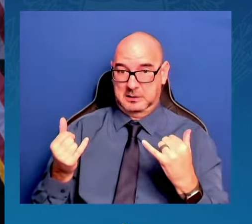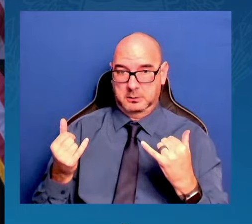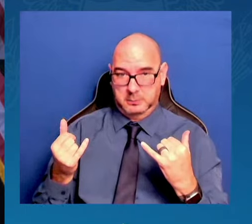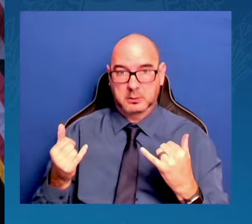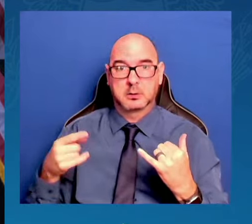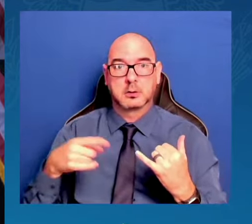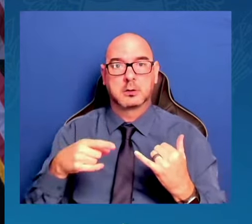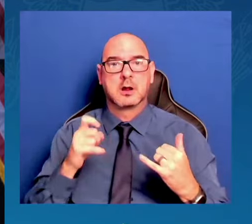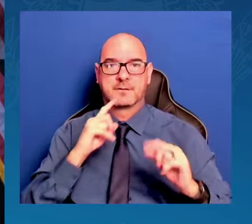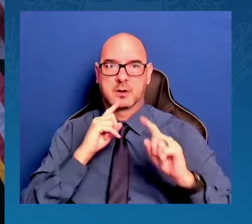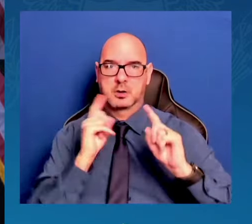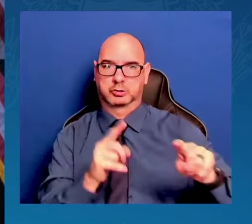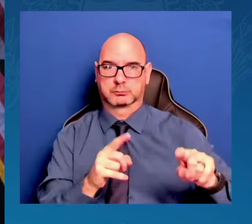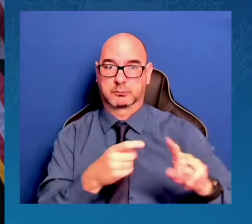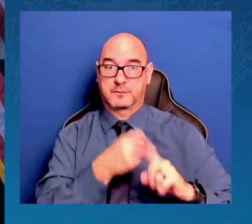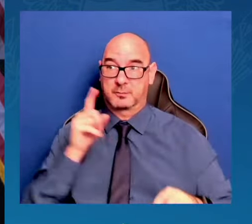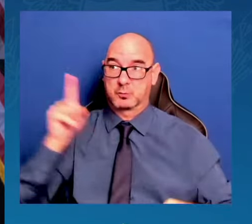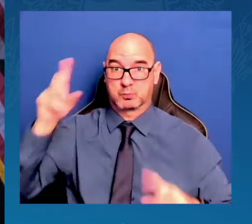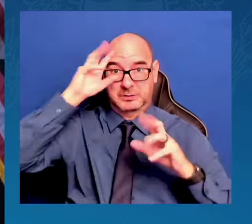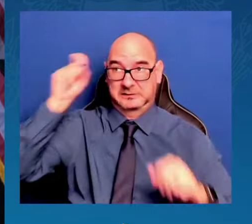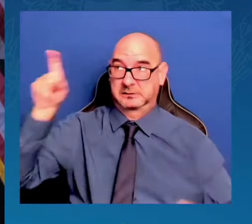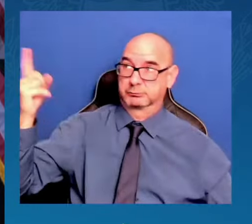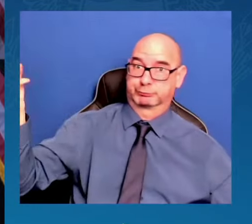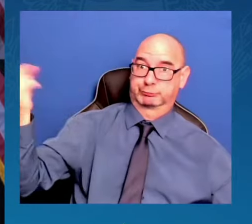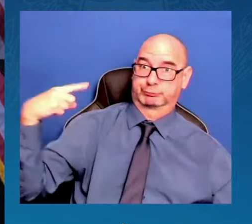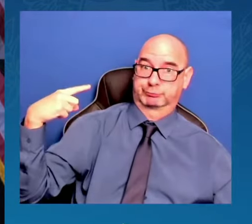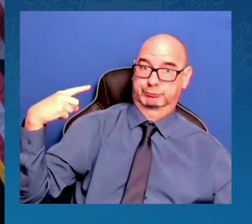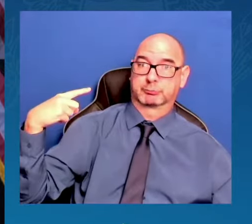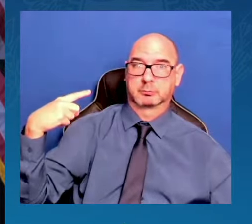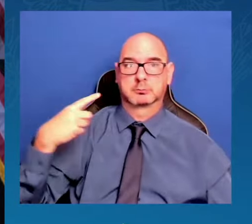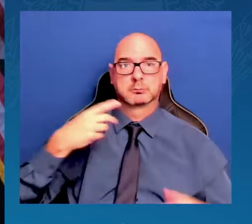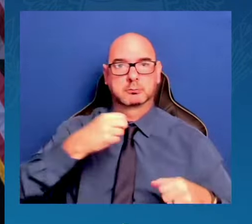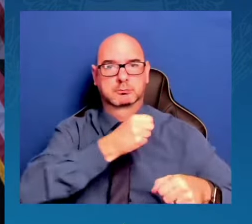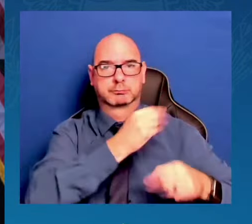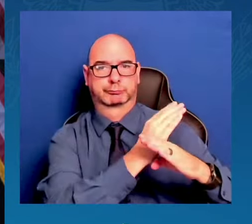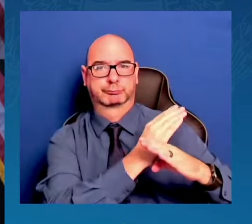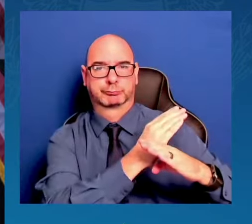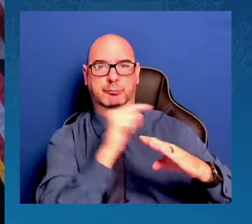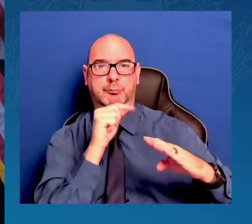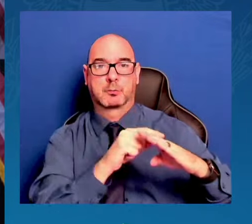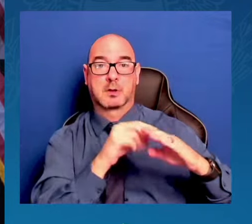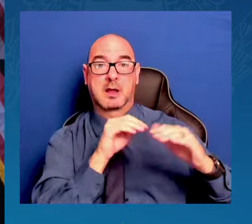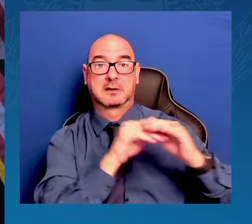to identify barriers to access to prescription medication